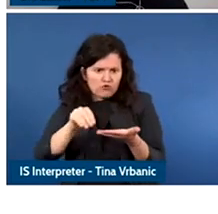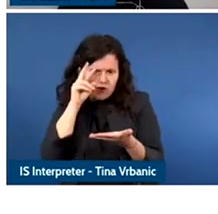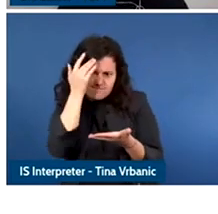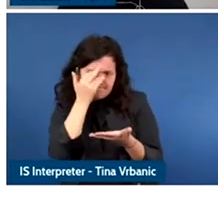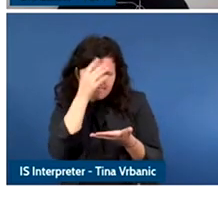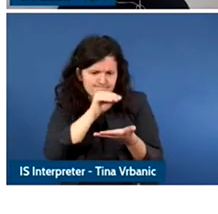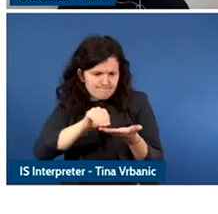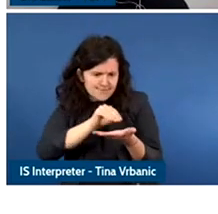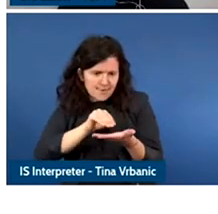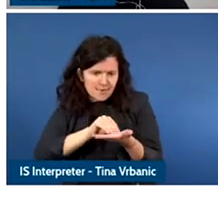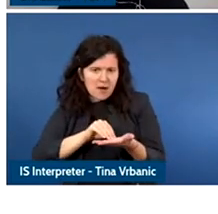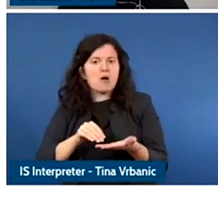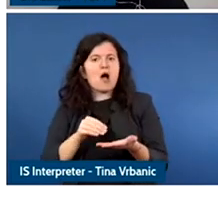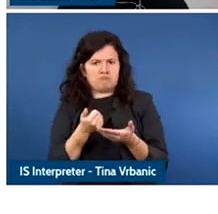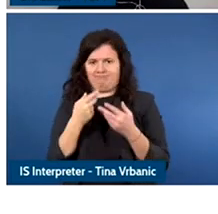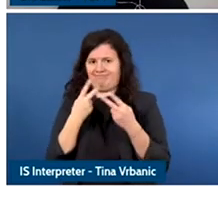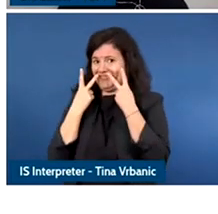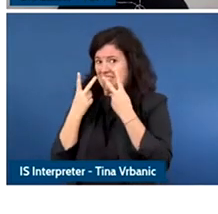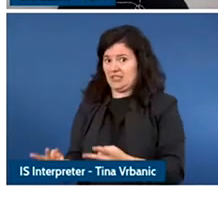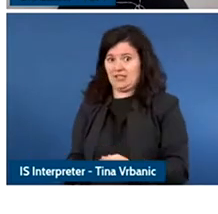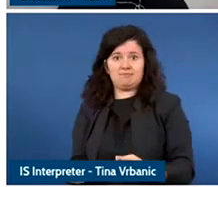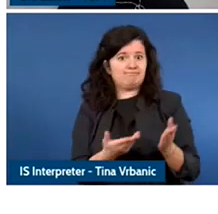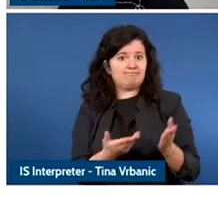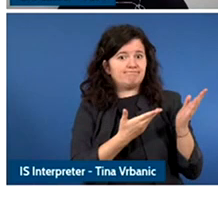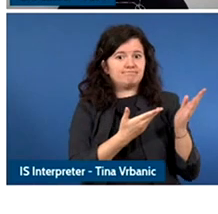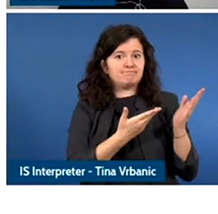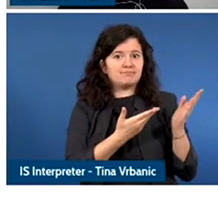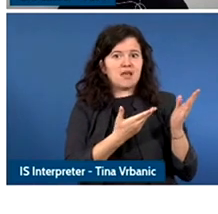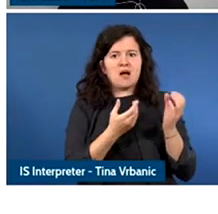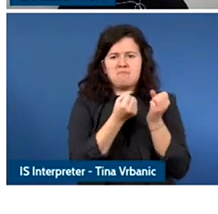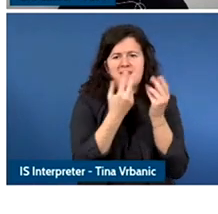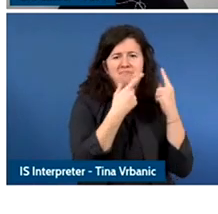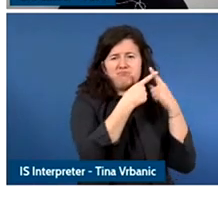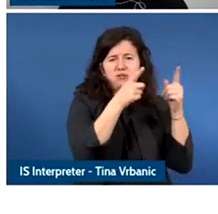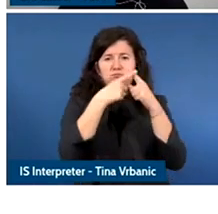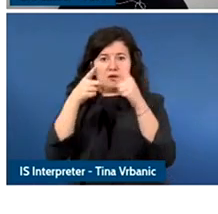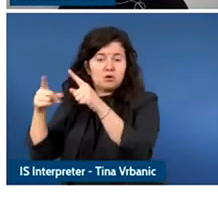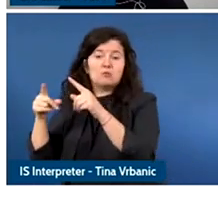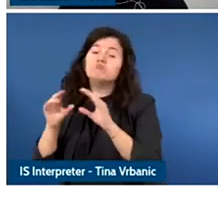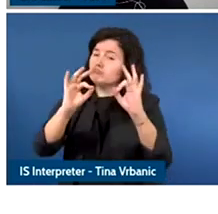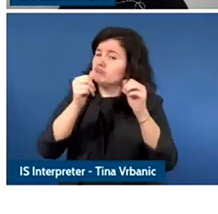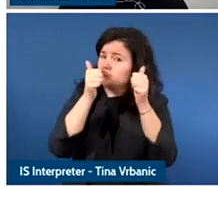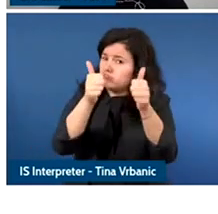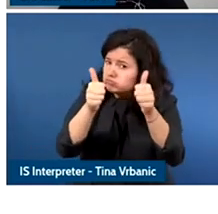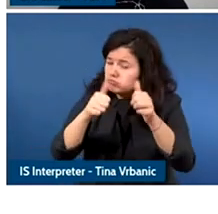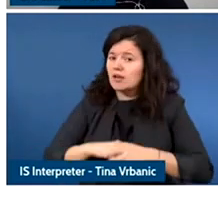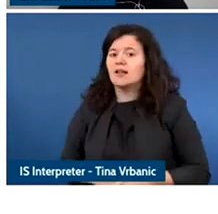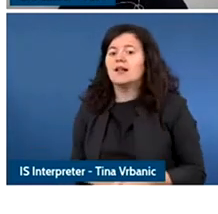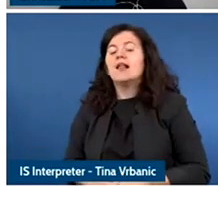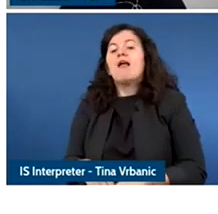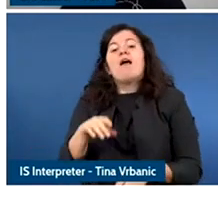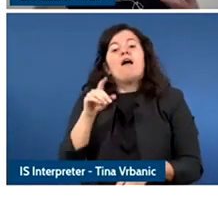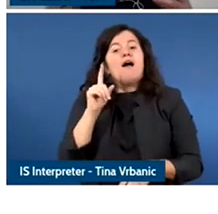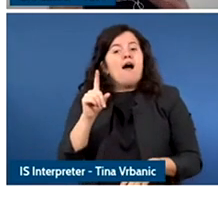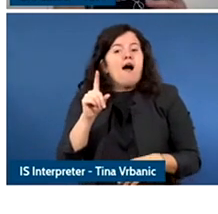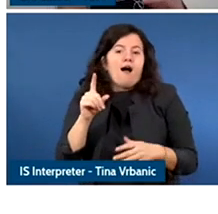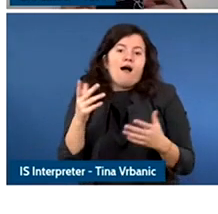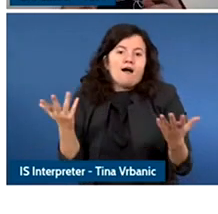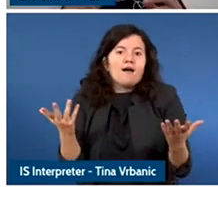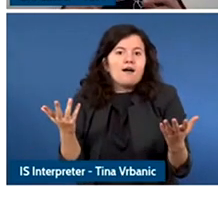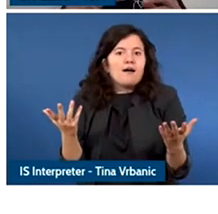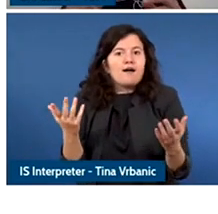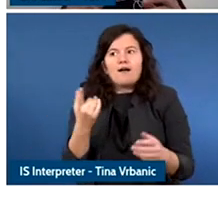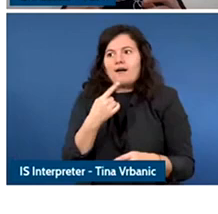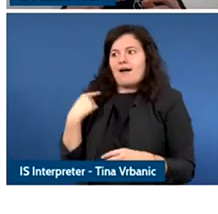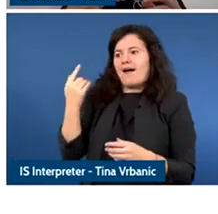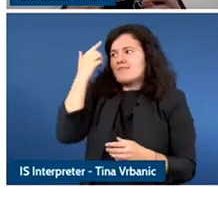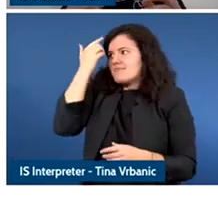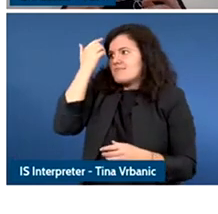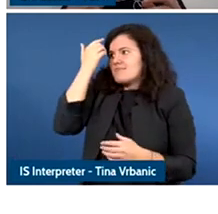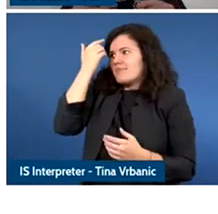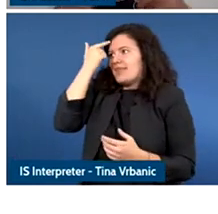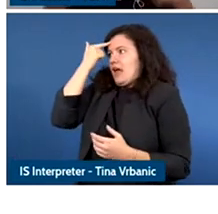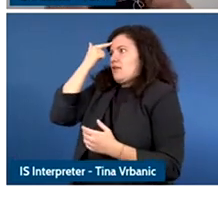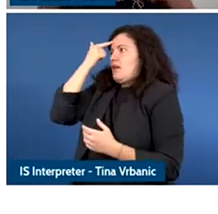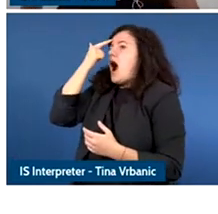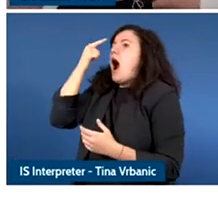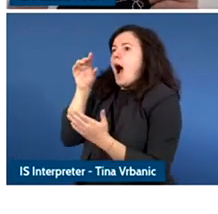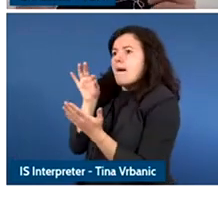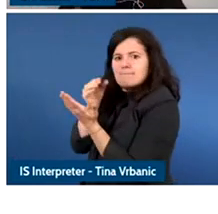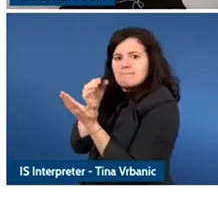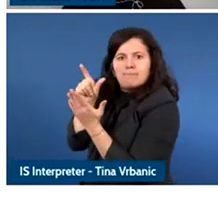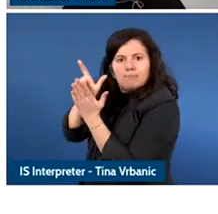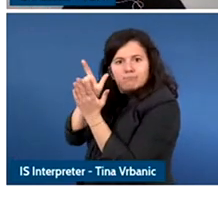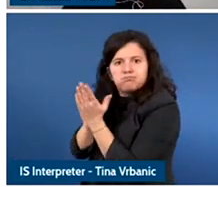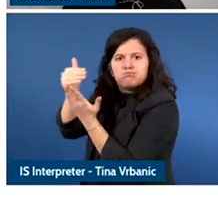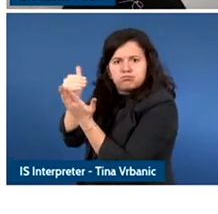here and yet, I strongly believe that in many areas we are flying in th dark we are